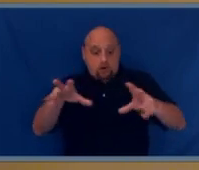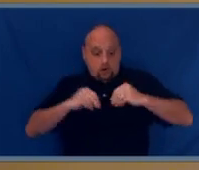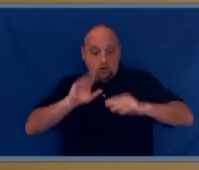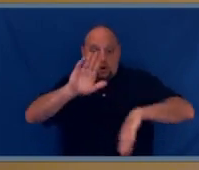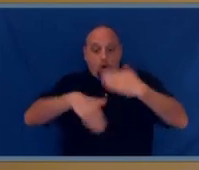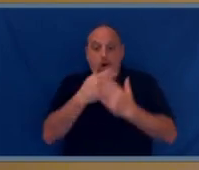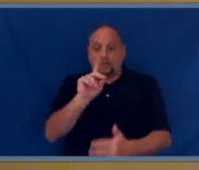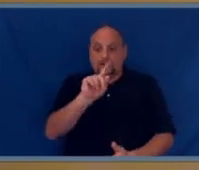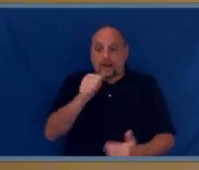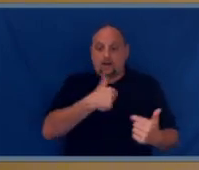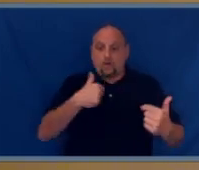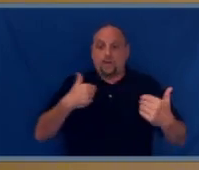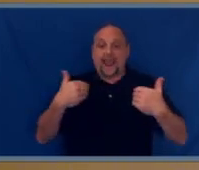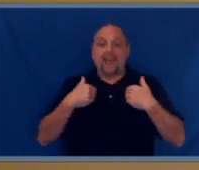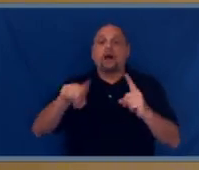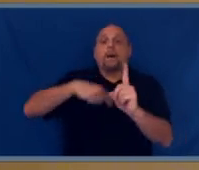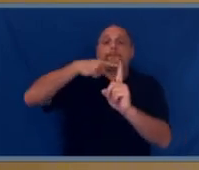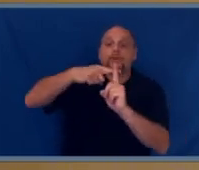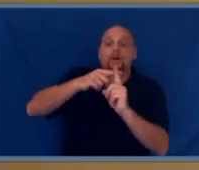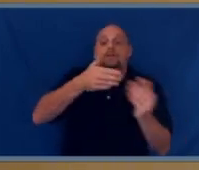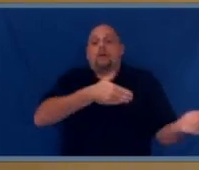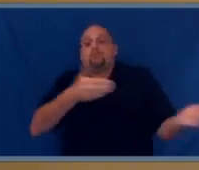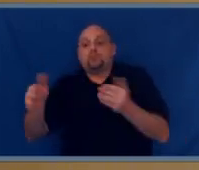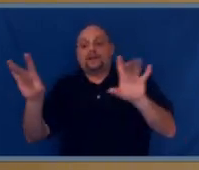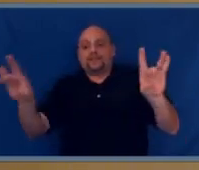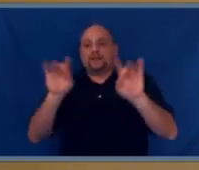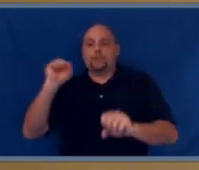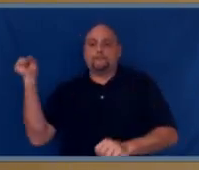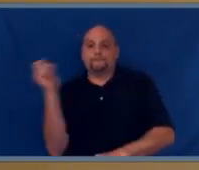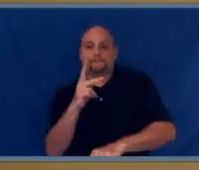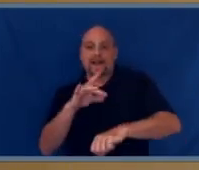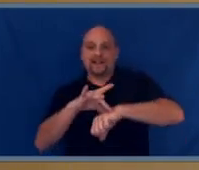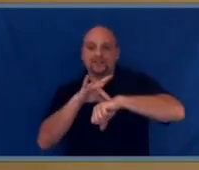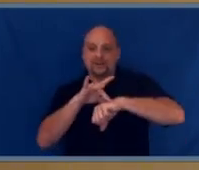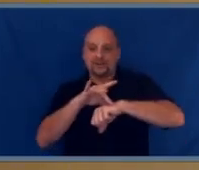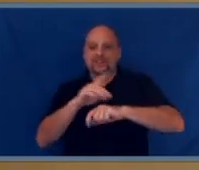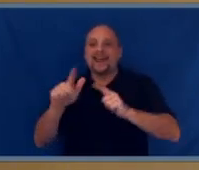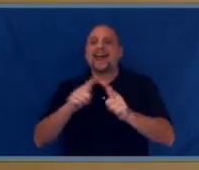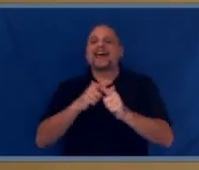BACK ON EARTH AND HAVING THE